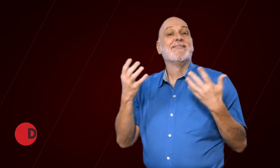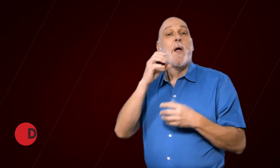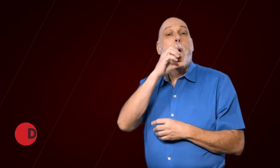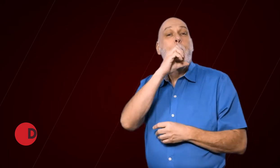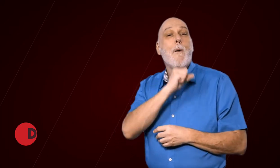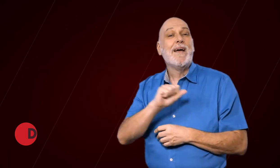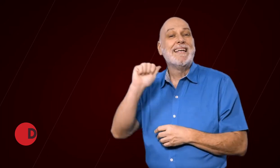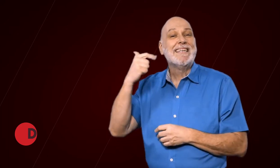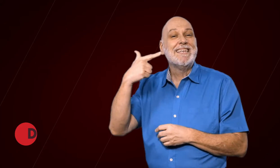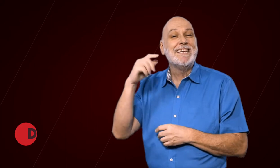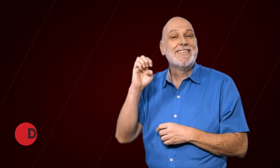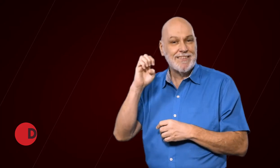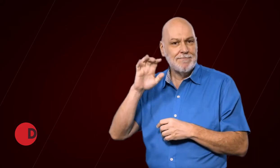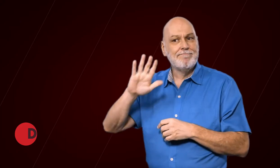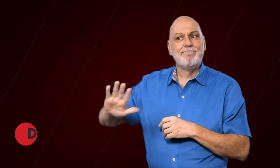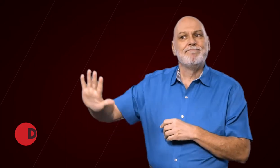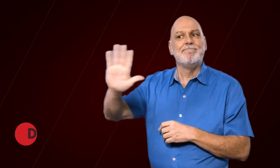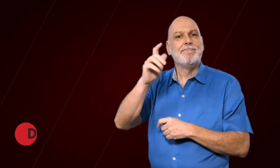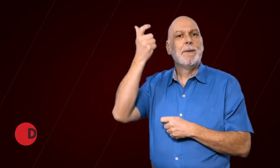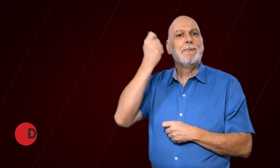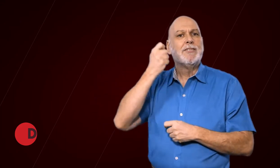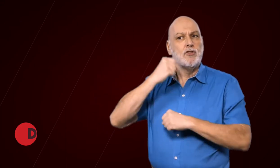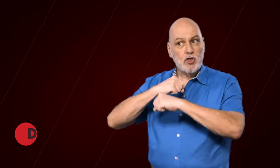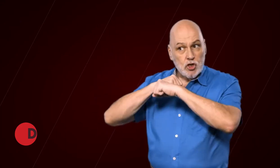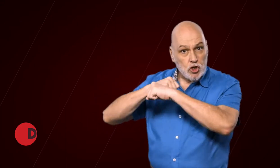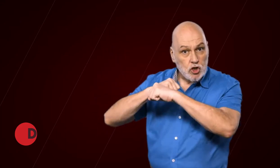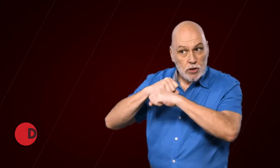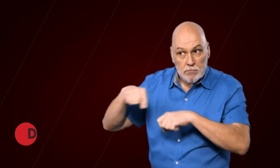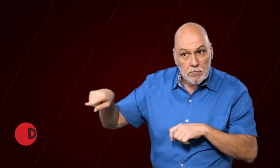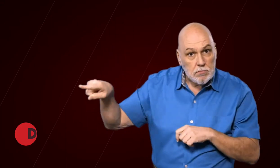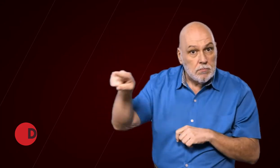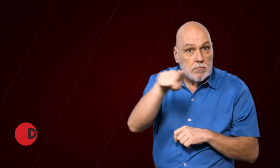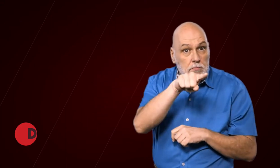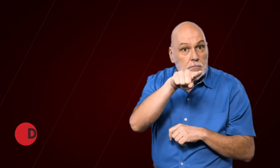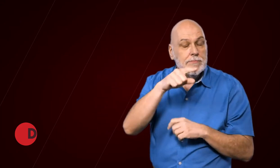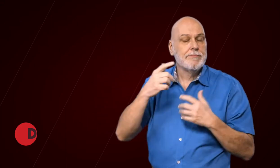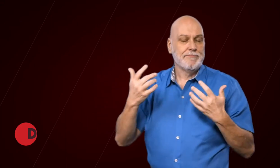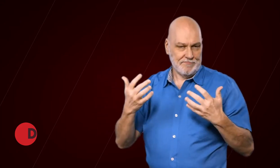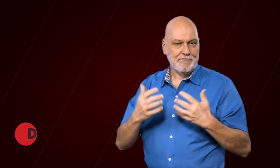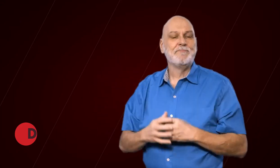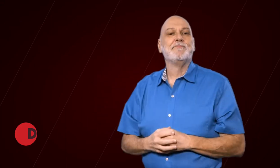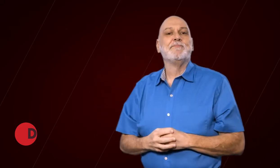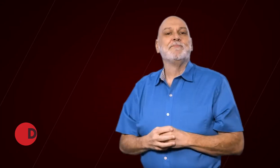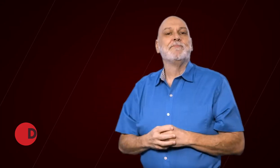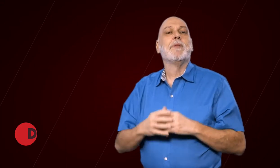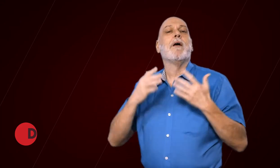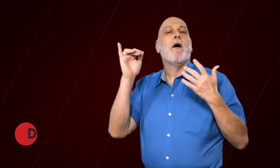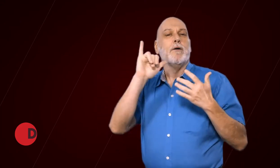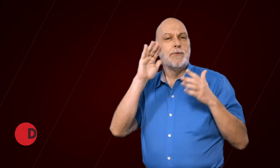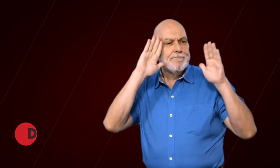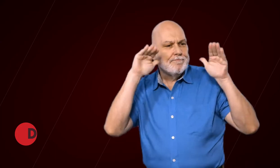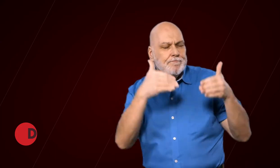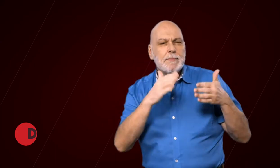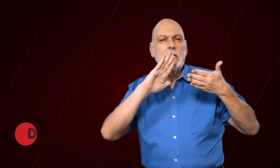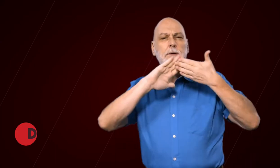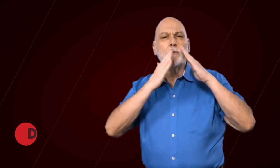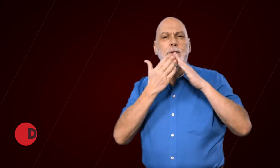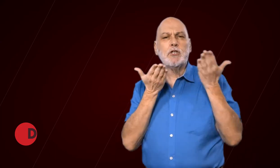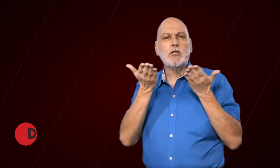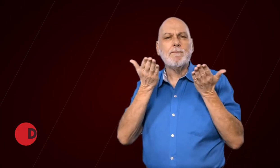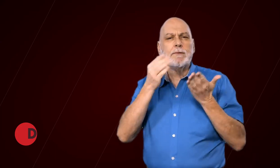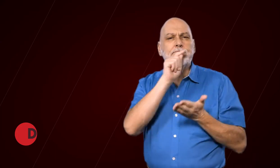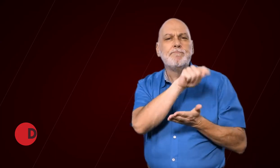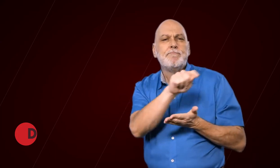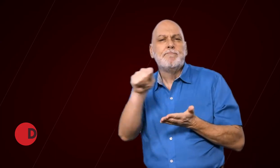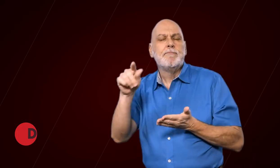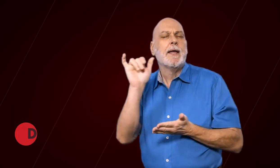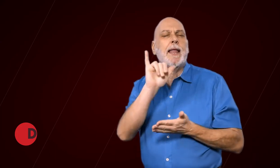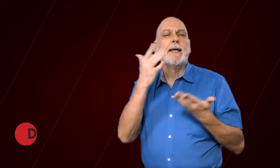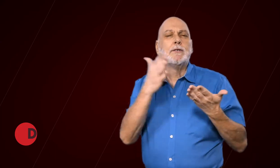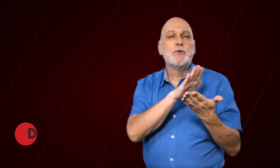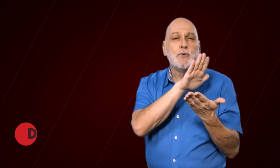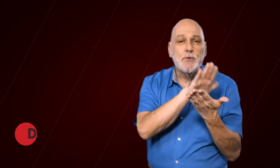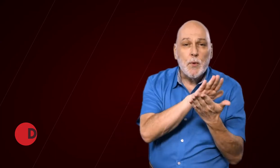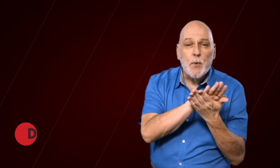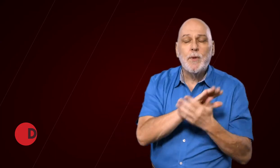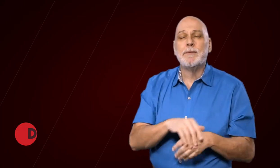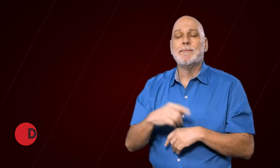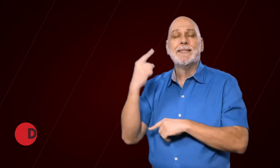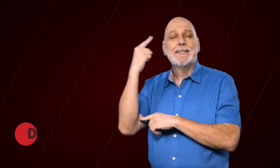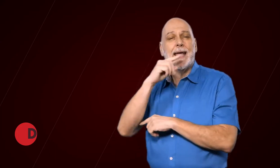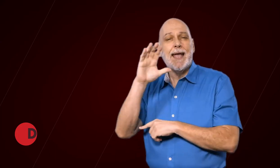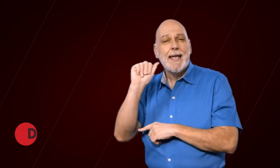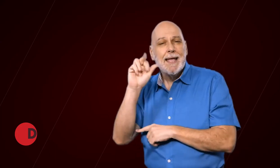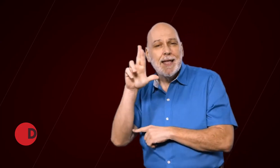old age security pensions and community services such as schools,